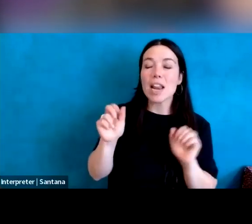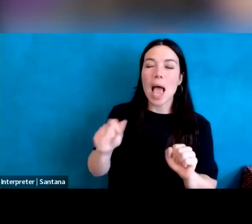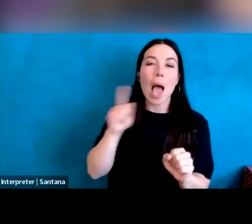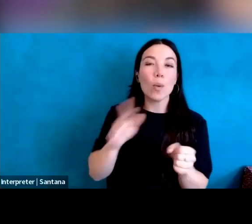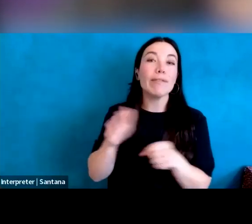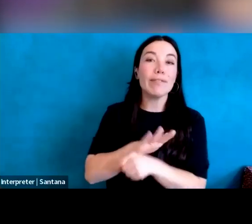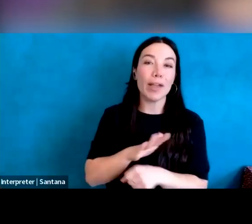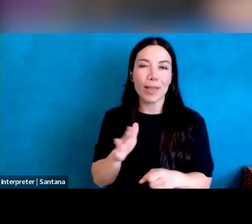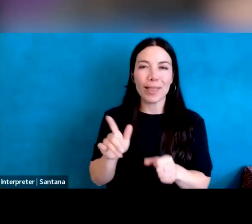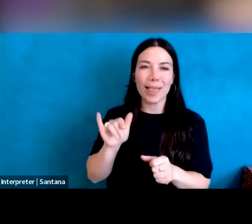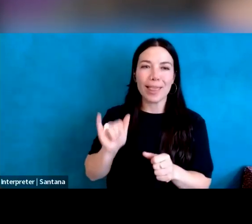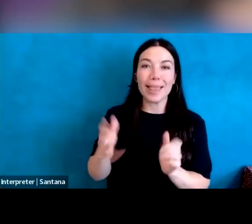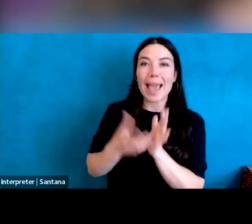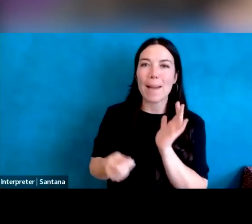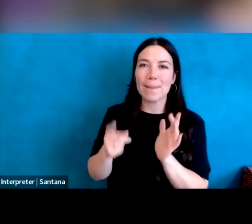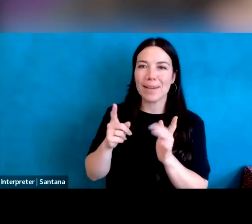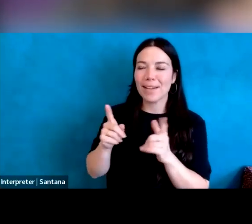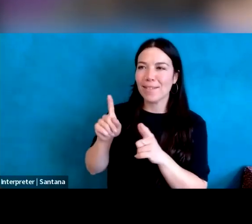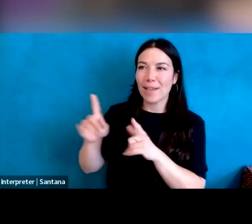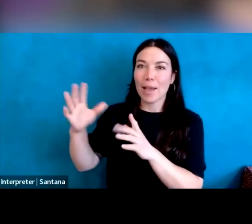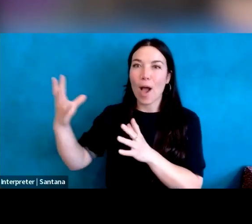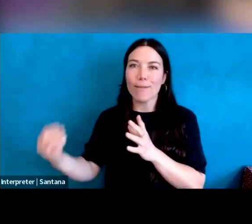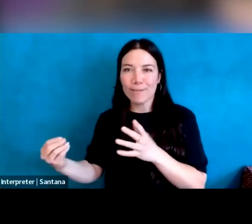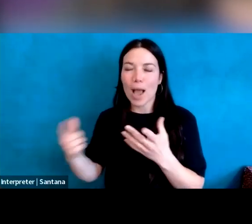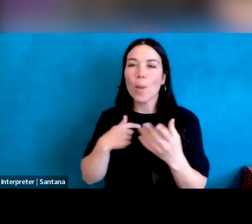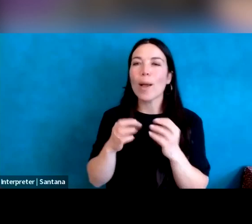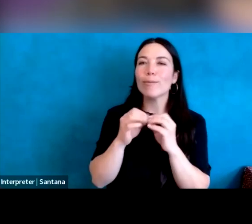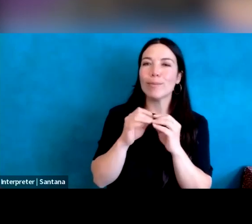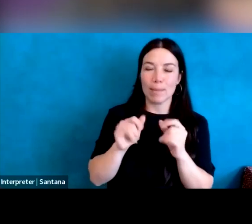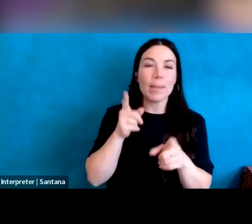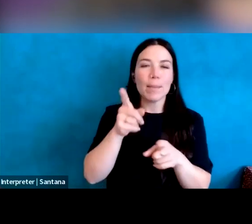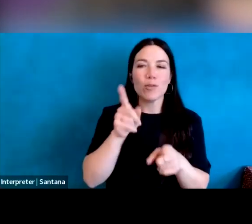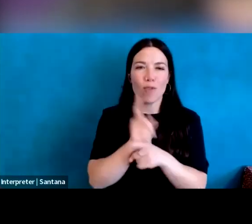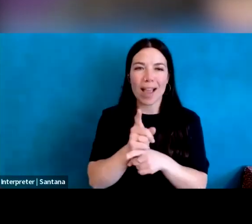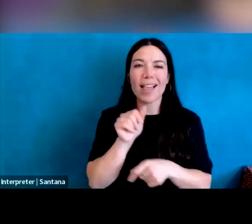Yeah. And so these things should emerge differently depending on the combination of different variables that